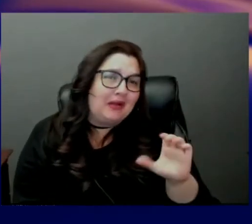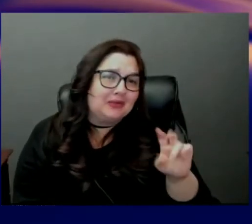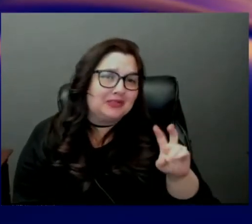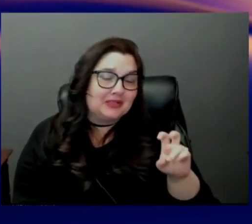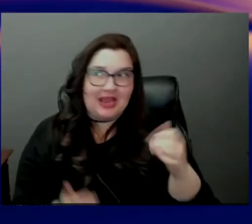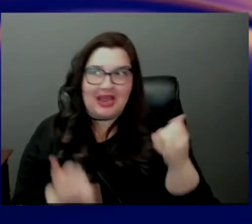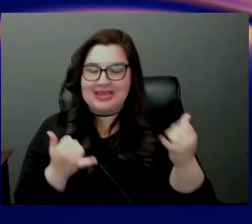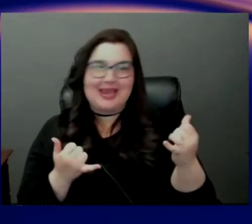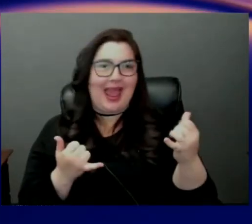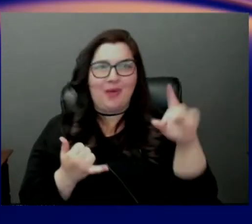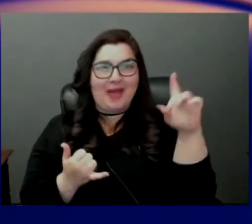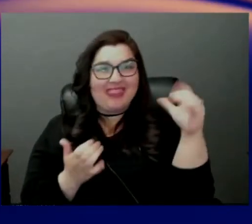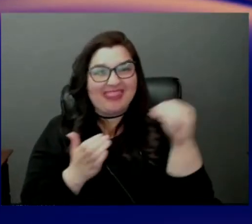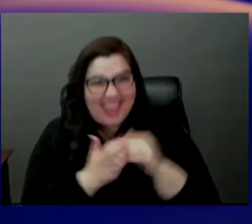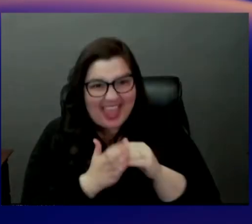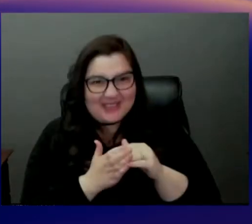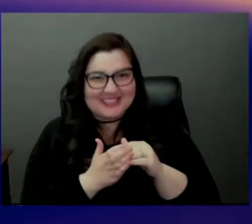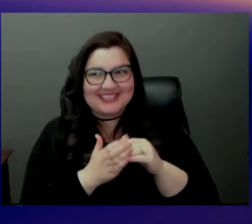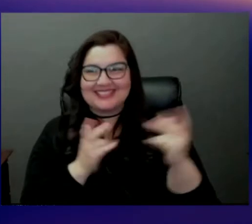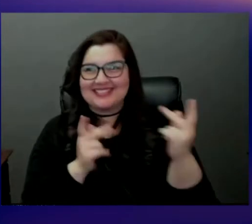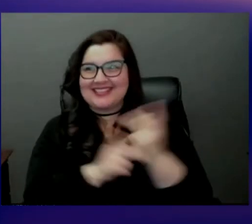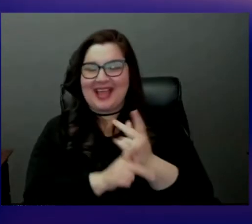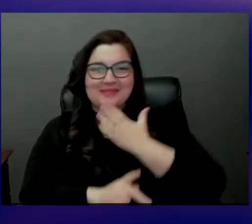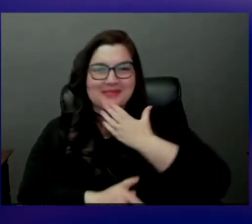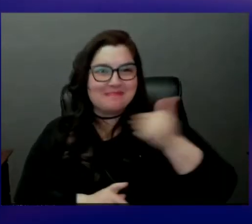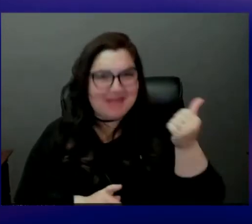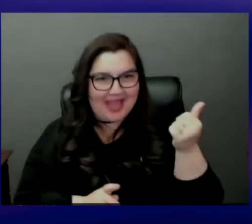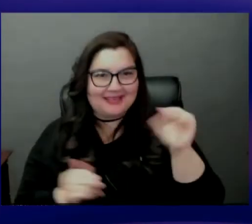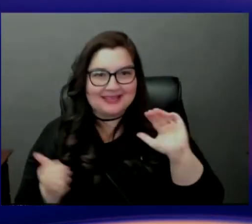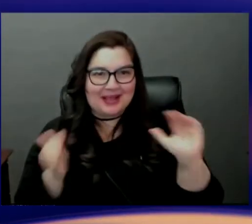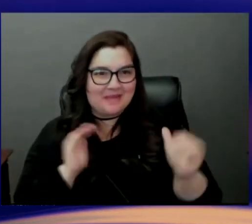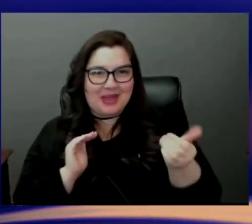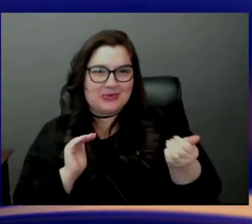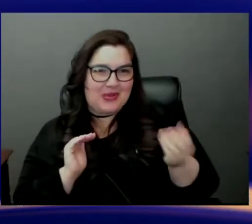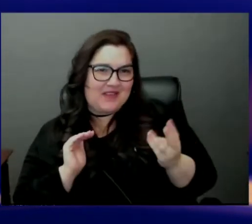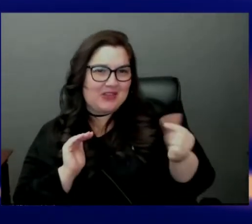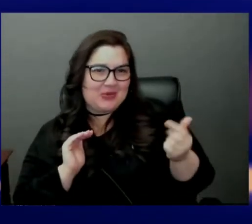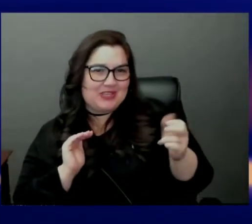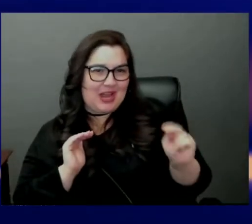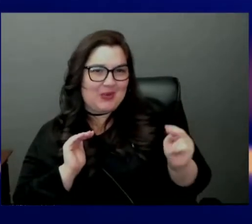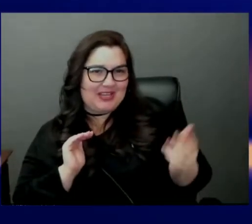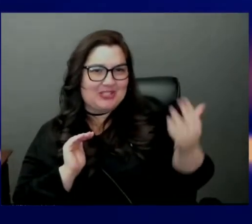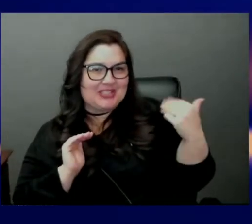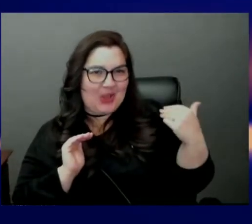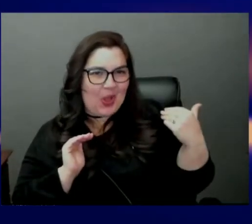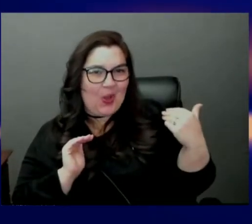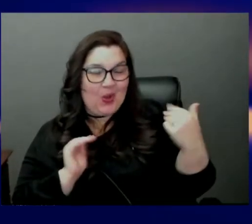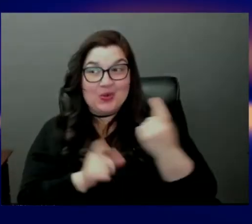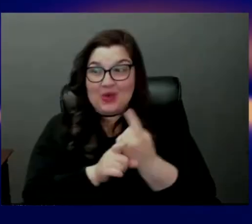than we were just a few generations ago. Yeah and I've only been on the team of a handful of years,